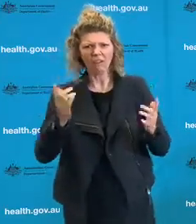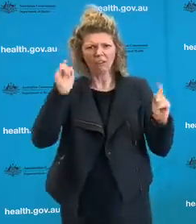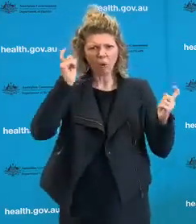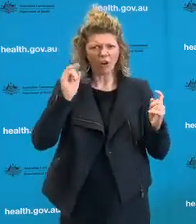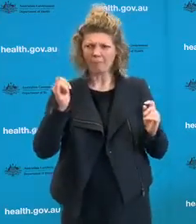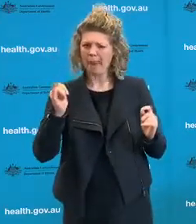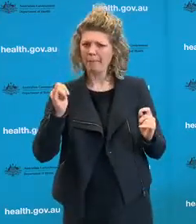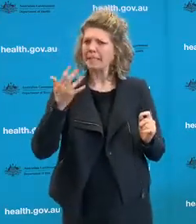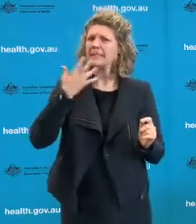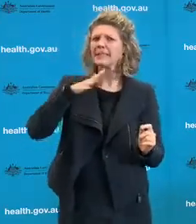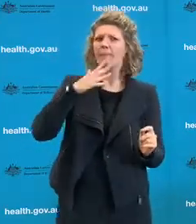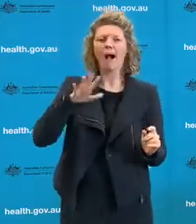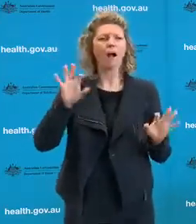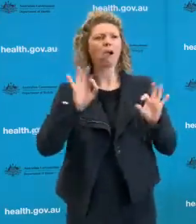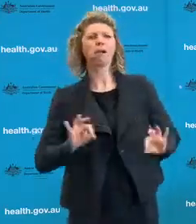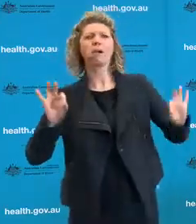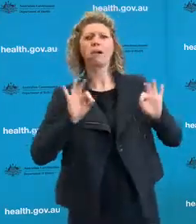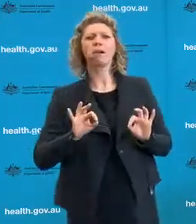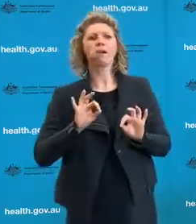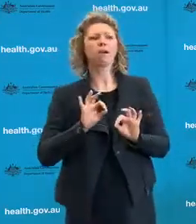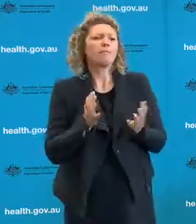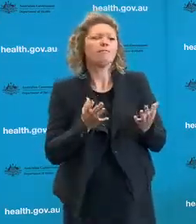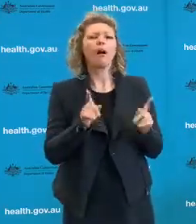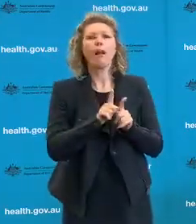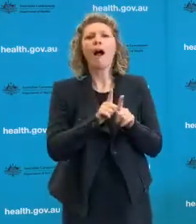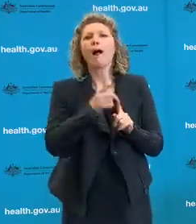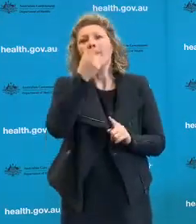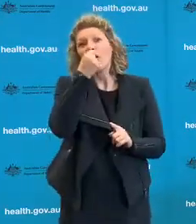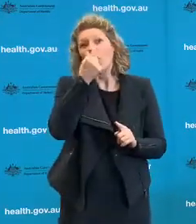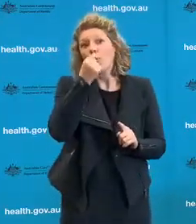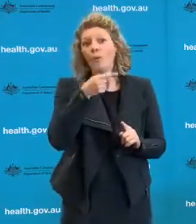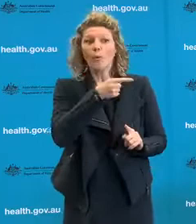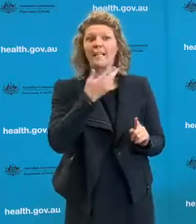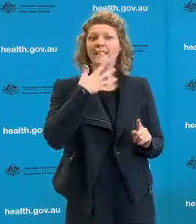during the summer months as influenza would be.